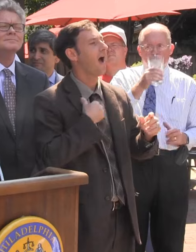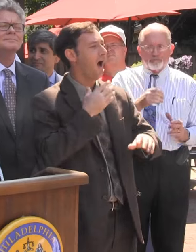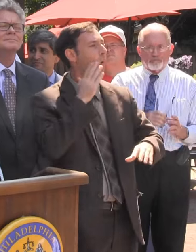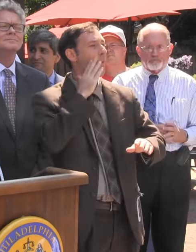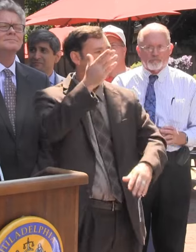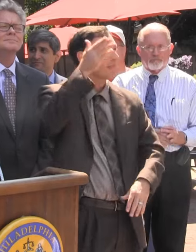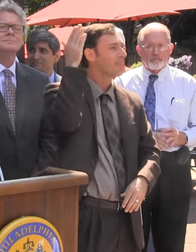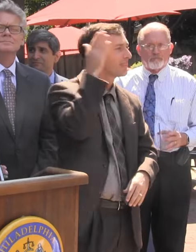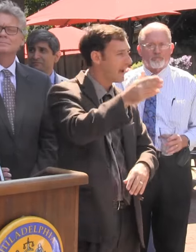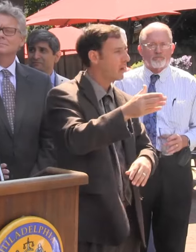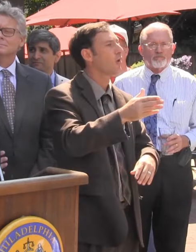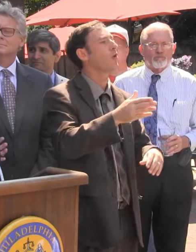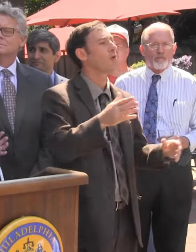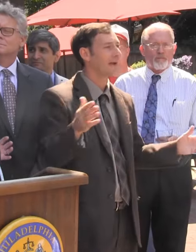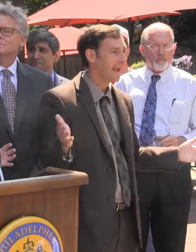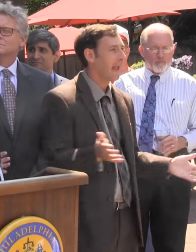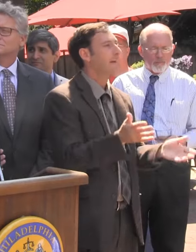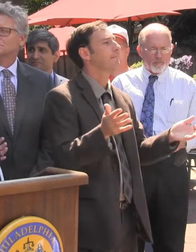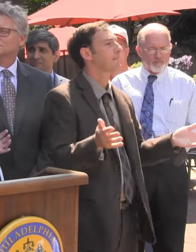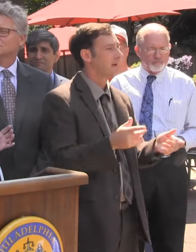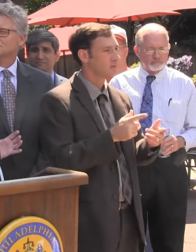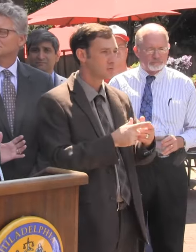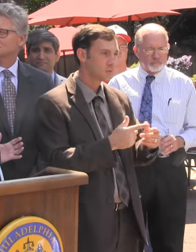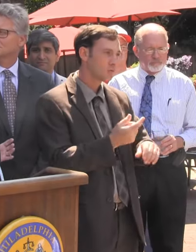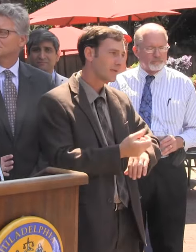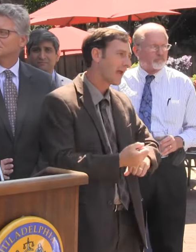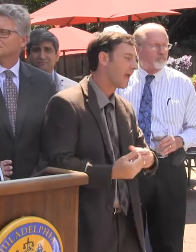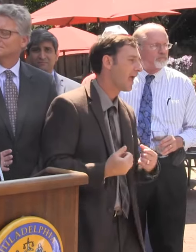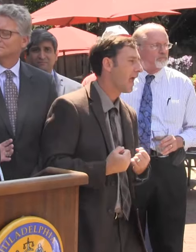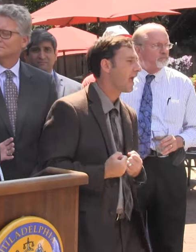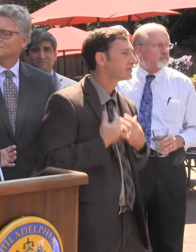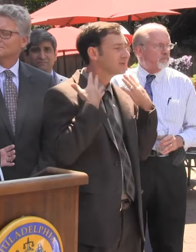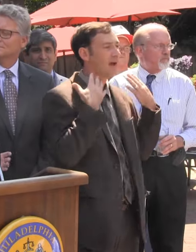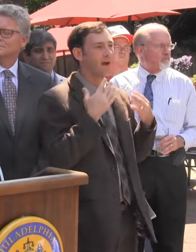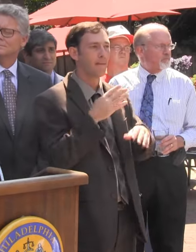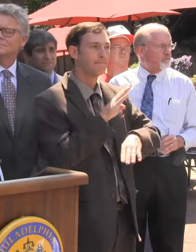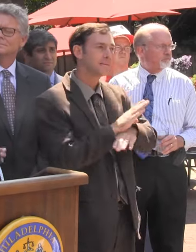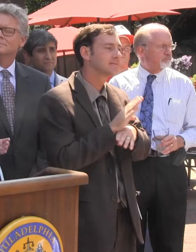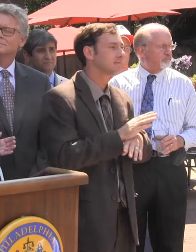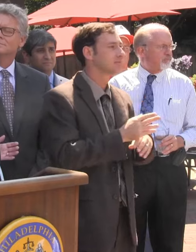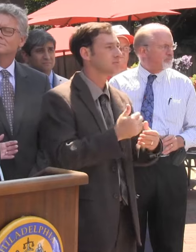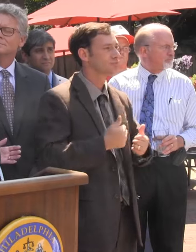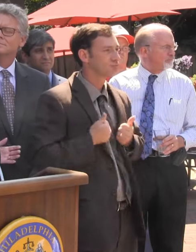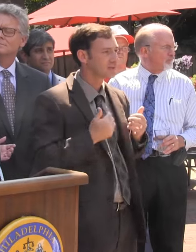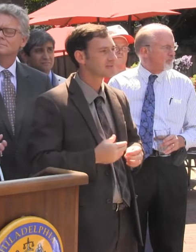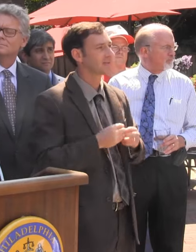campaign. Which aims to energize and excite businesses and residents in our five county